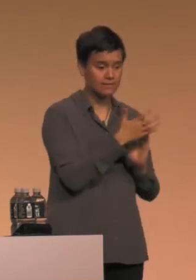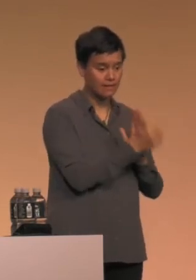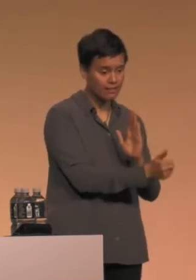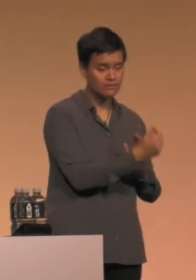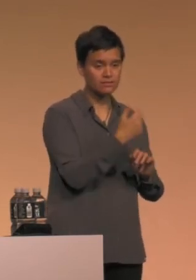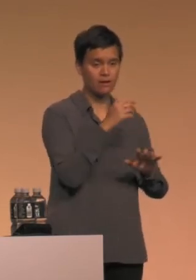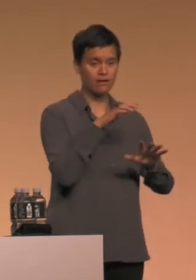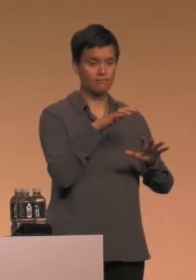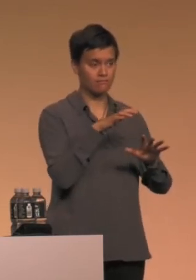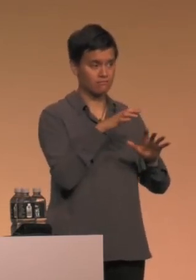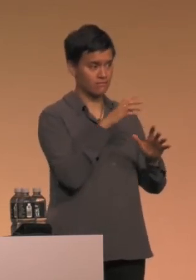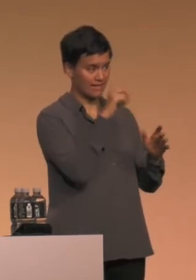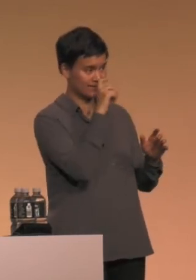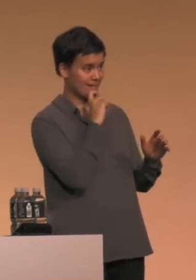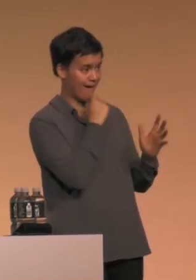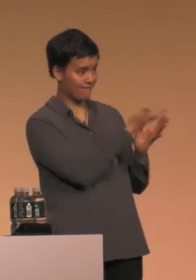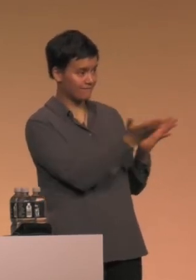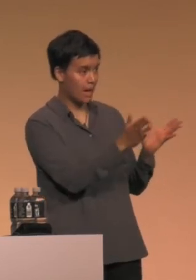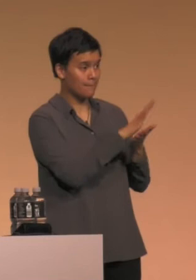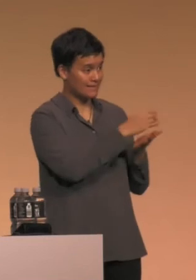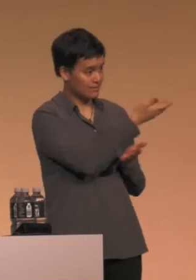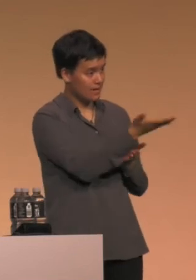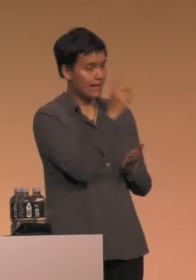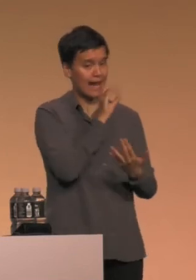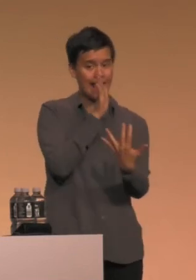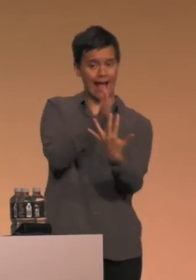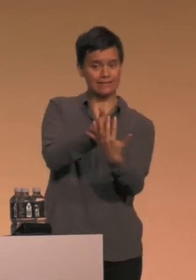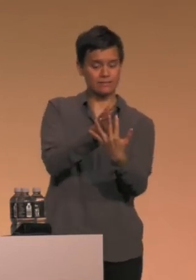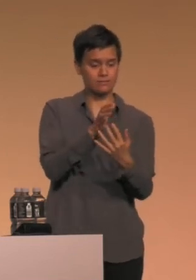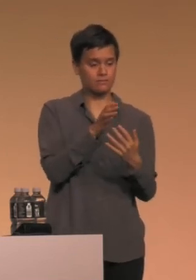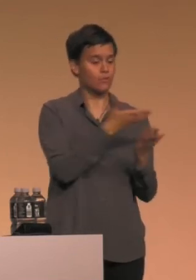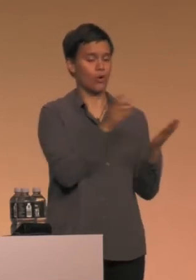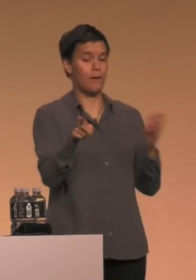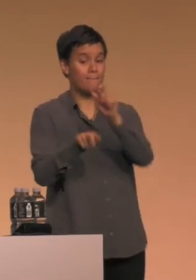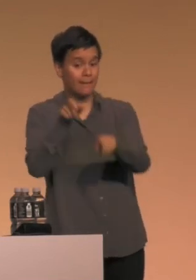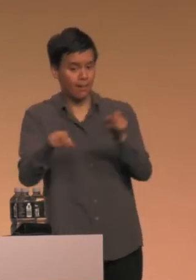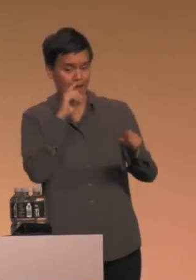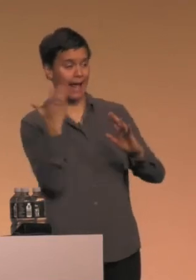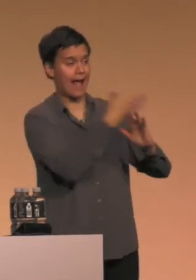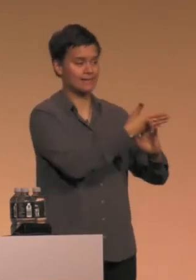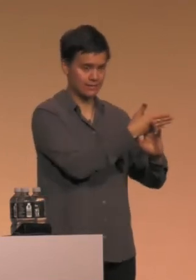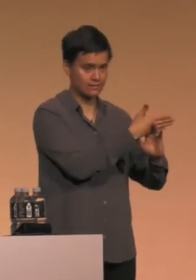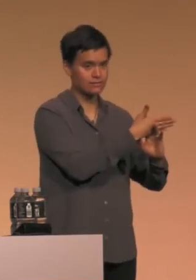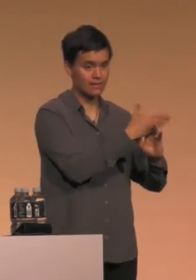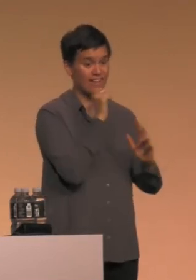to support people accessing services with experience of trauma. We also need to maintain cultural connections